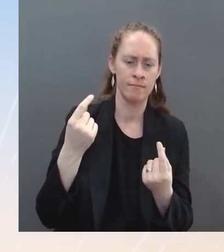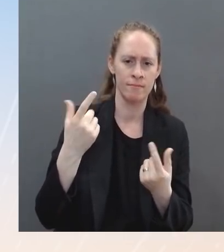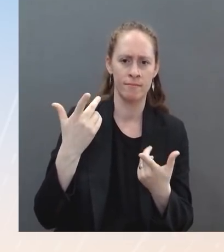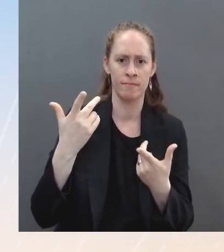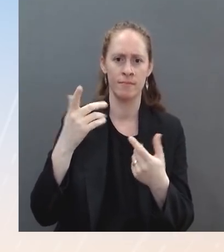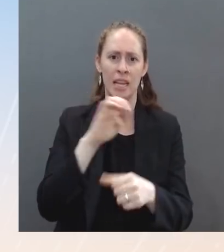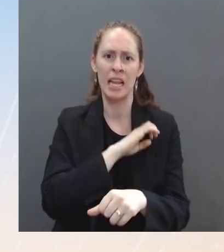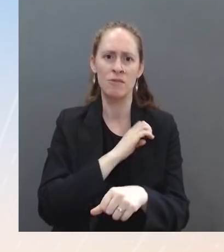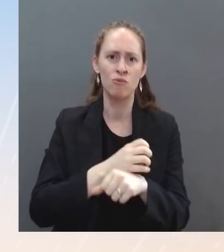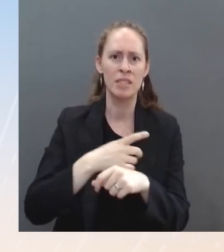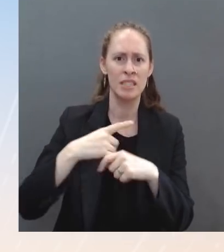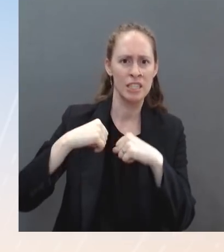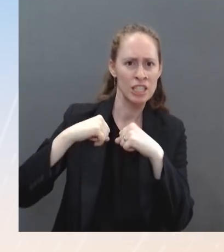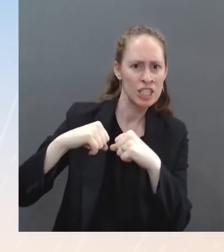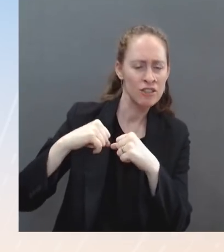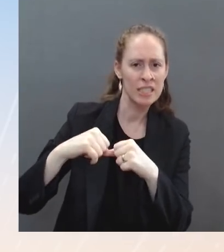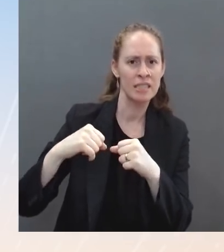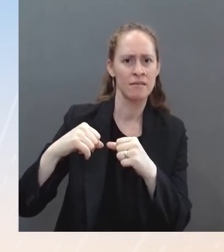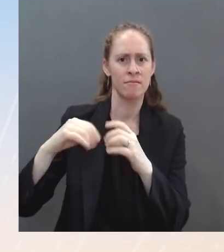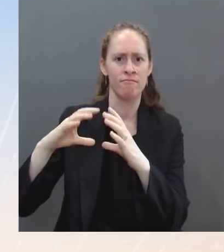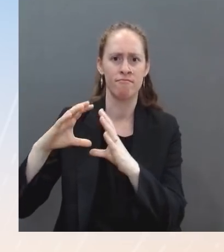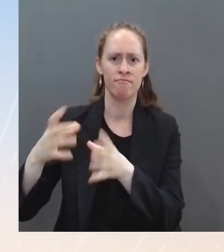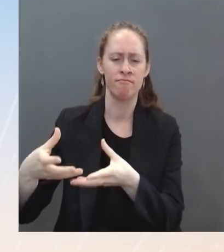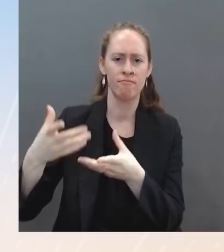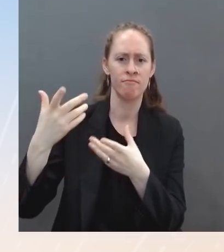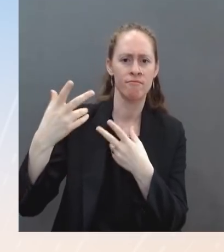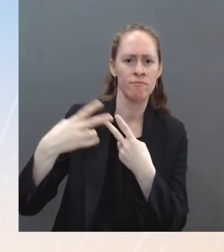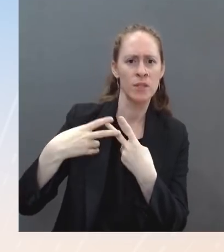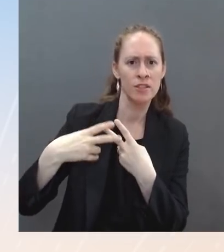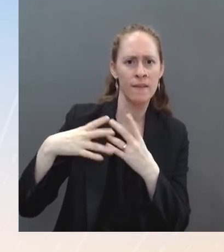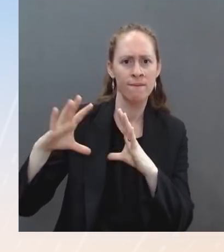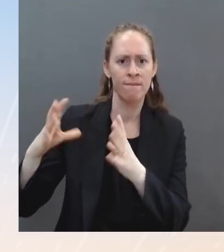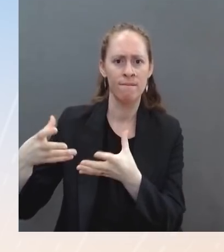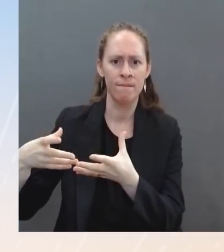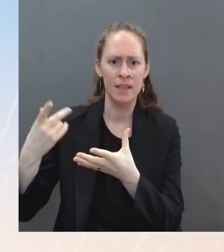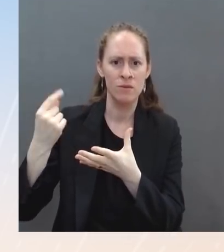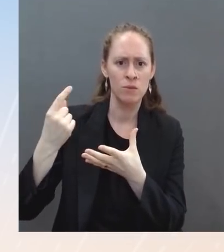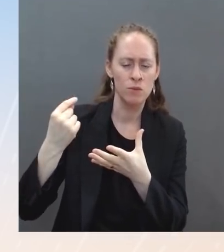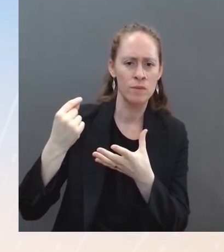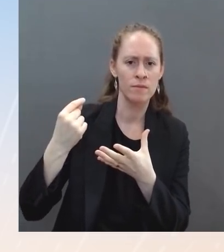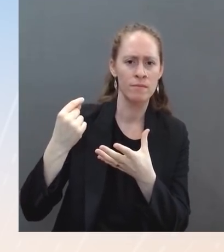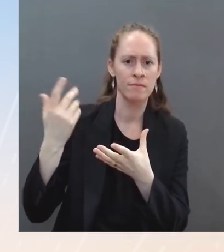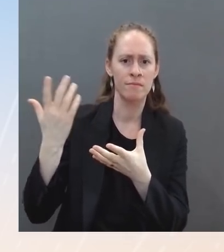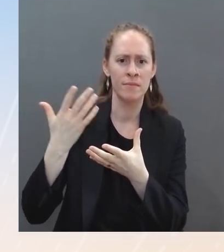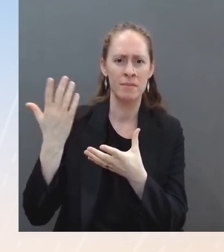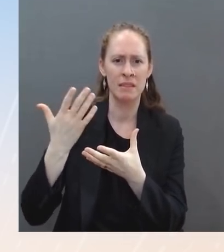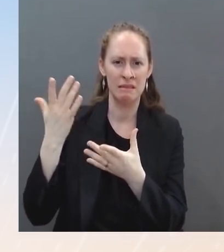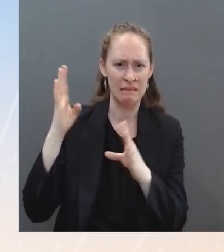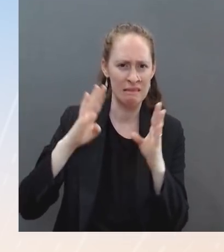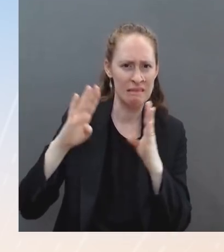And how would you respond -- respond to that? Ms. Bedingfield: Absolutely not. What the President is doing is using every tool available